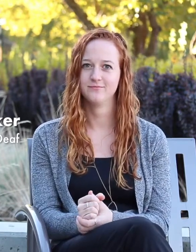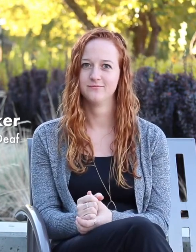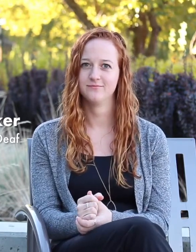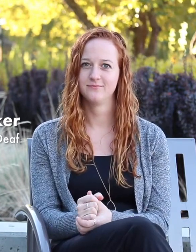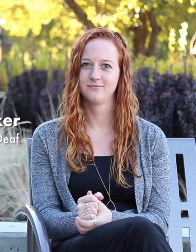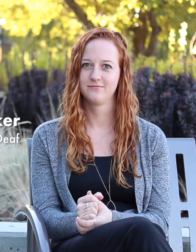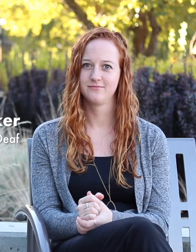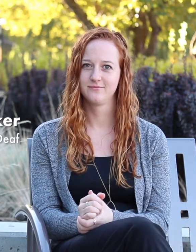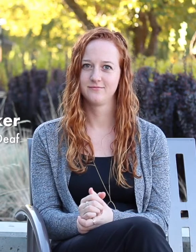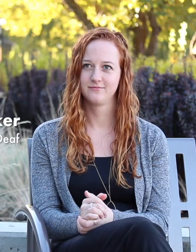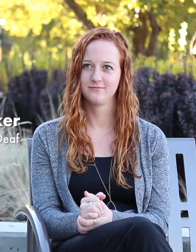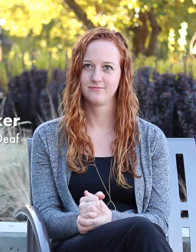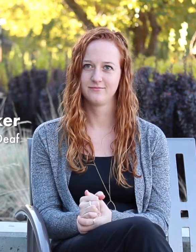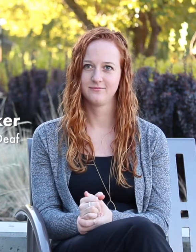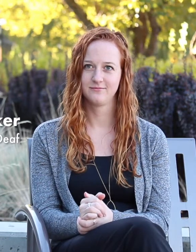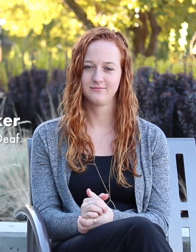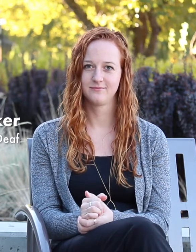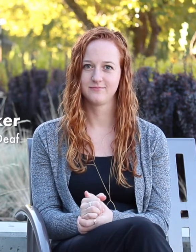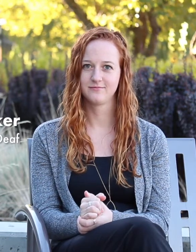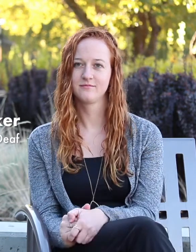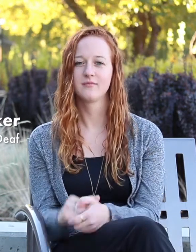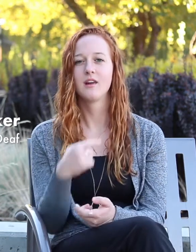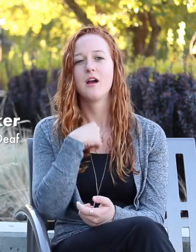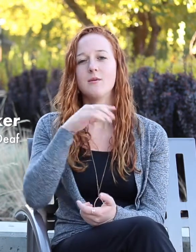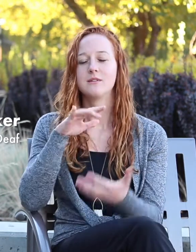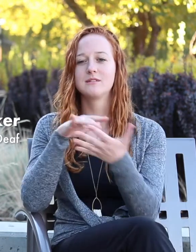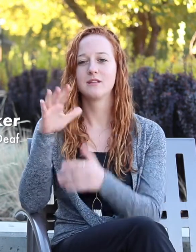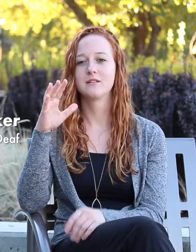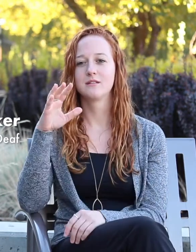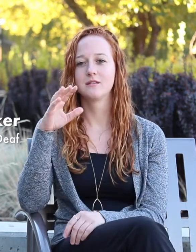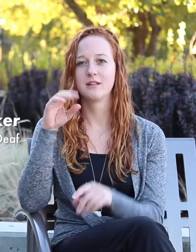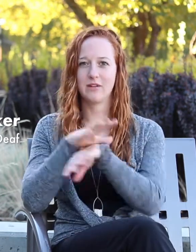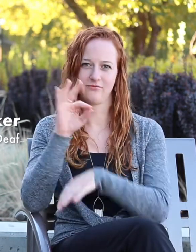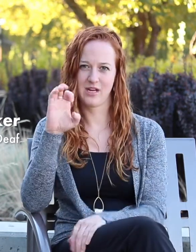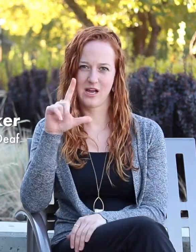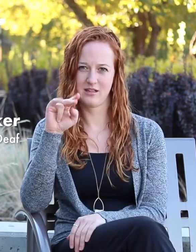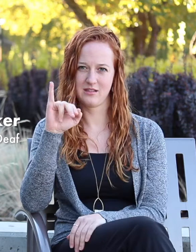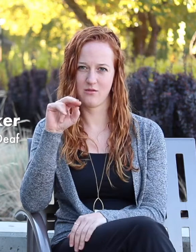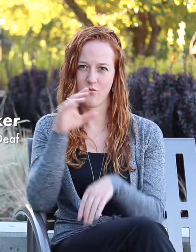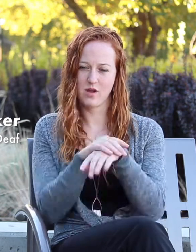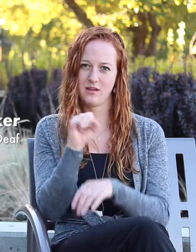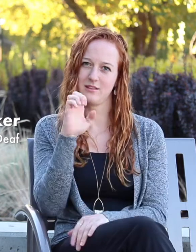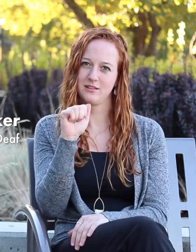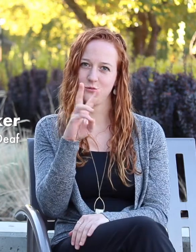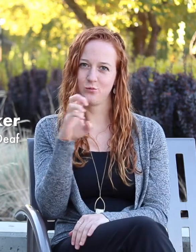in my community who isn't as knowledgeable about those things. So I'm studying the effects of El Nino on seaweeds